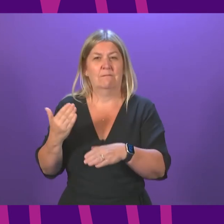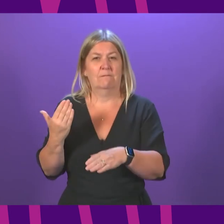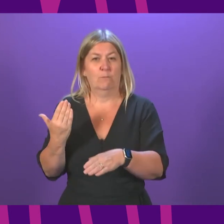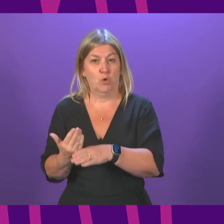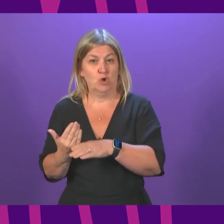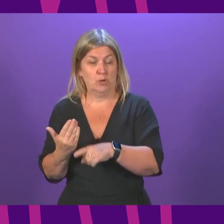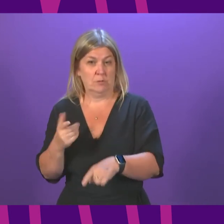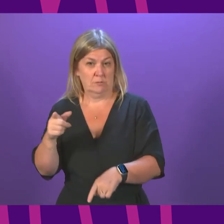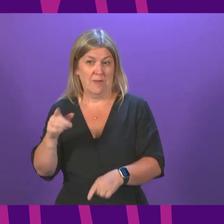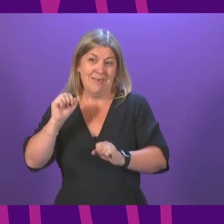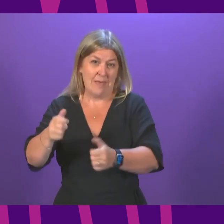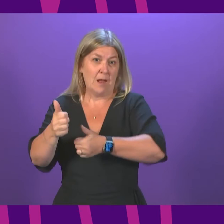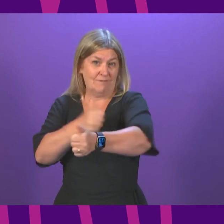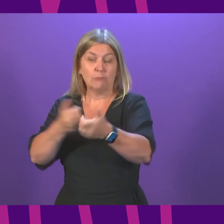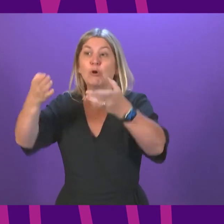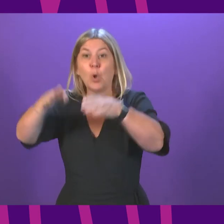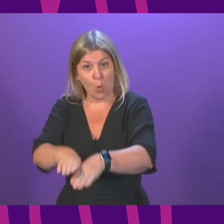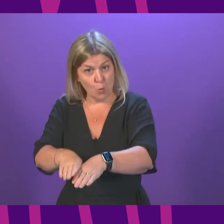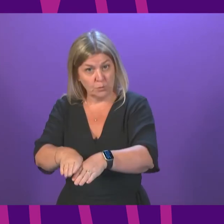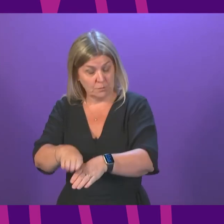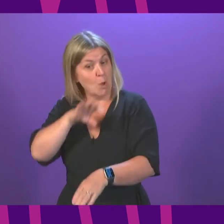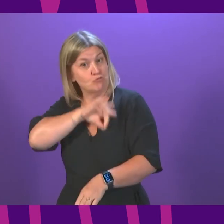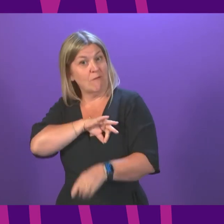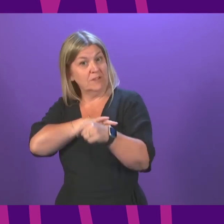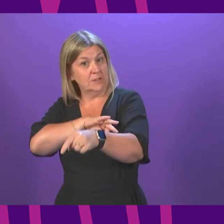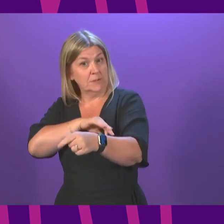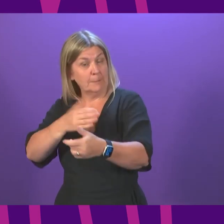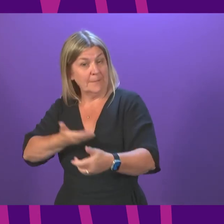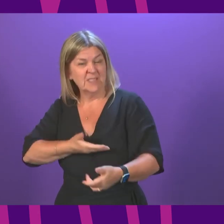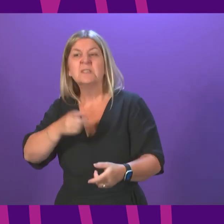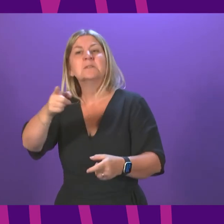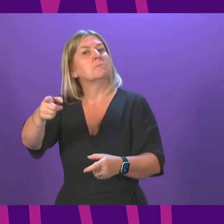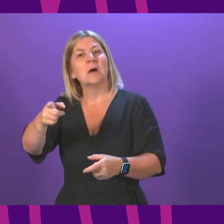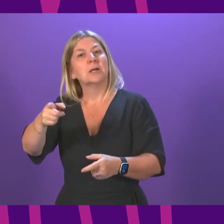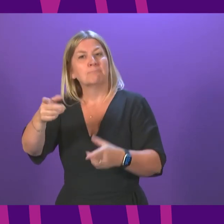Instruments, a profitable business, was to close. The Scottish Government, Inverclyde